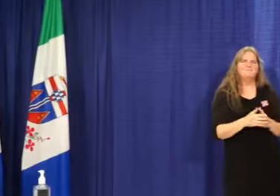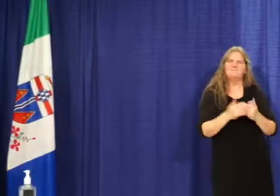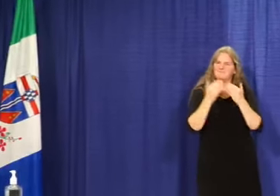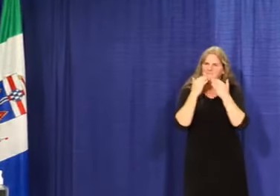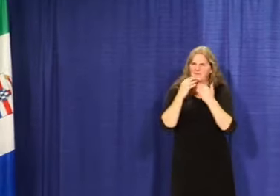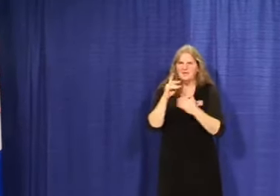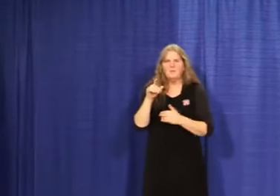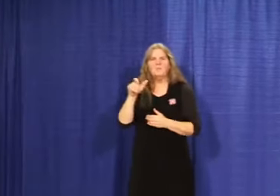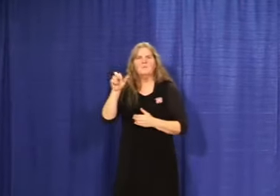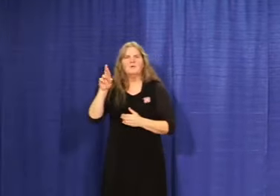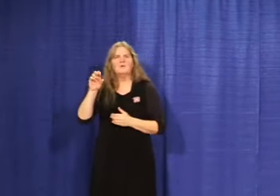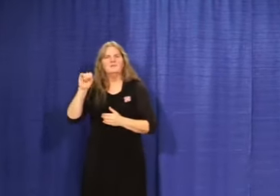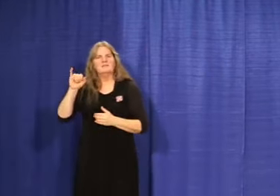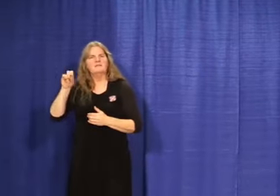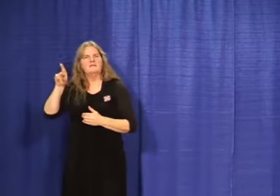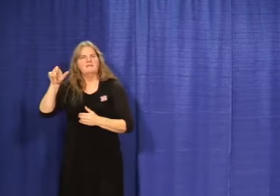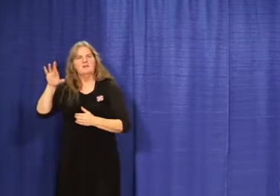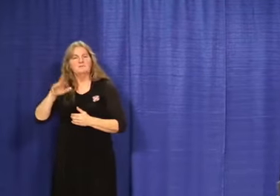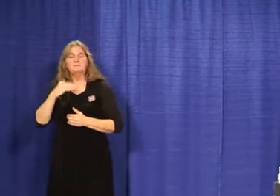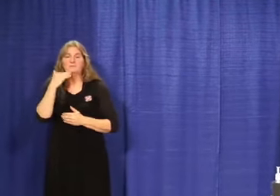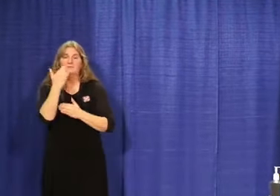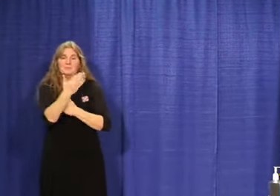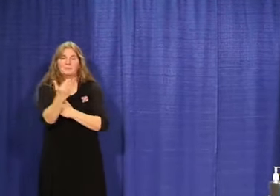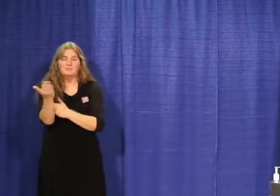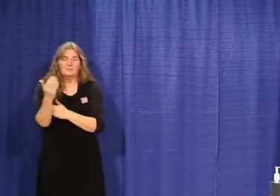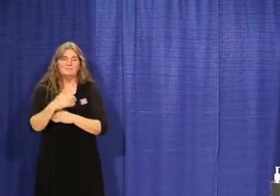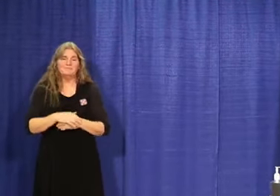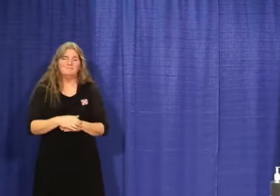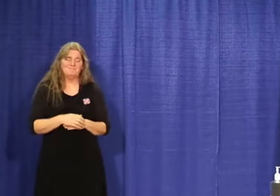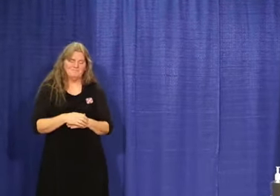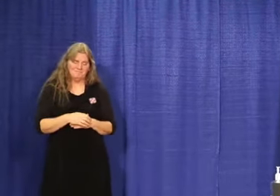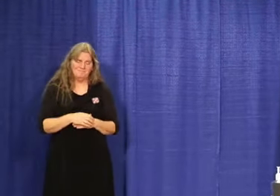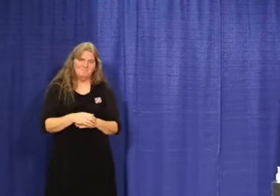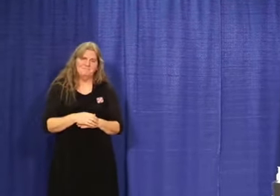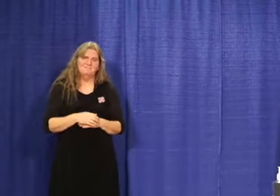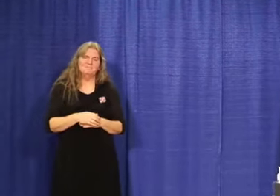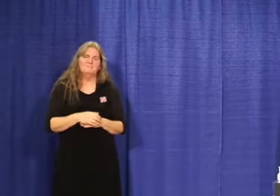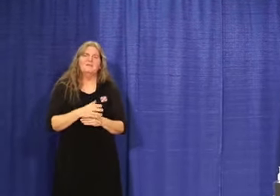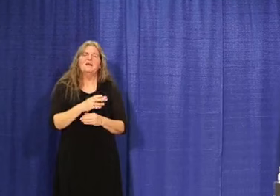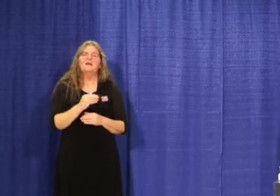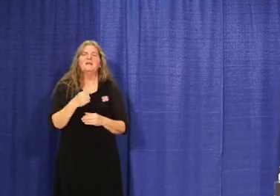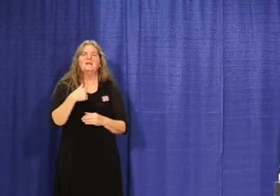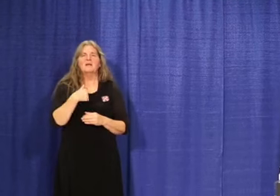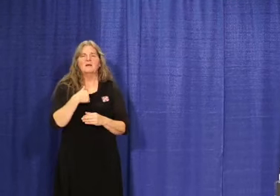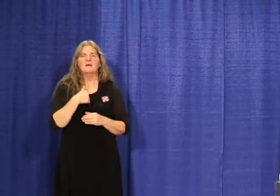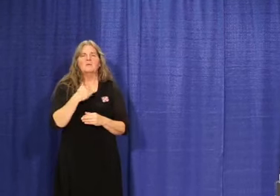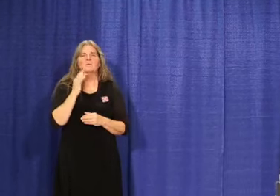And good morning. I will be adding to the